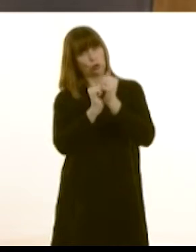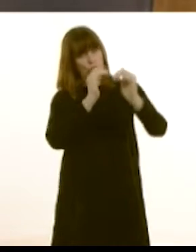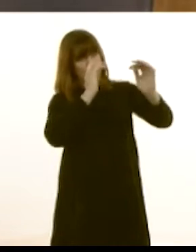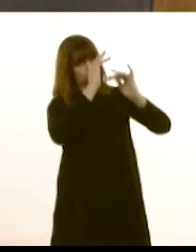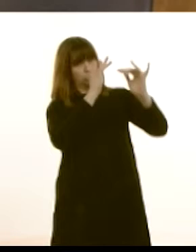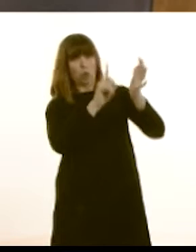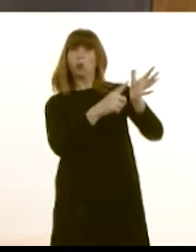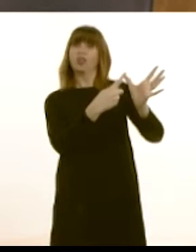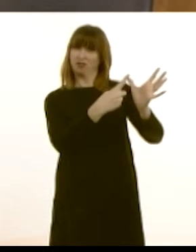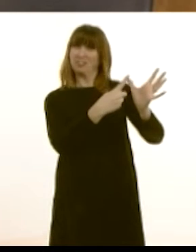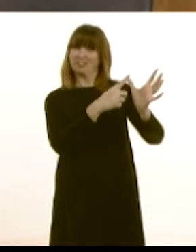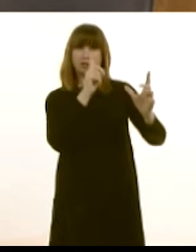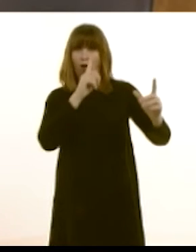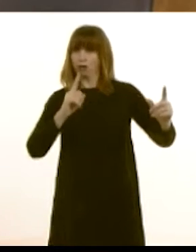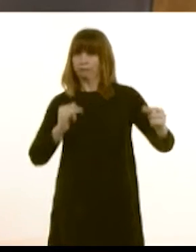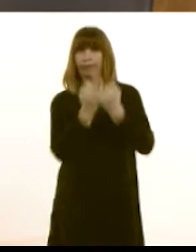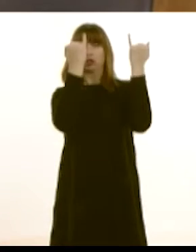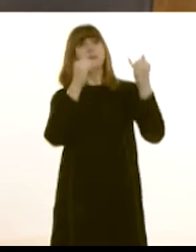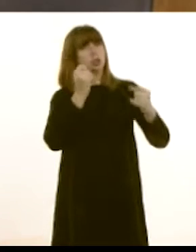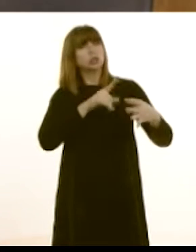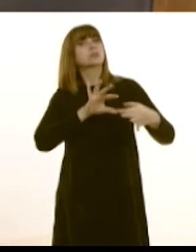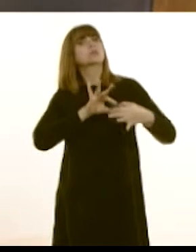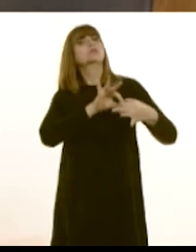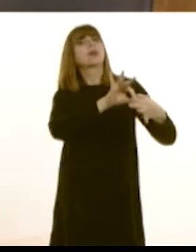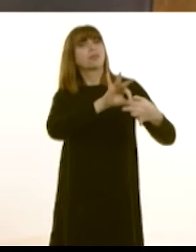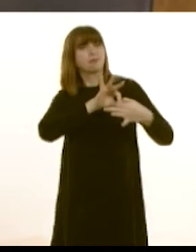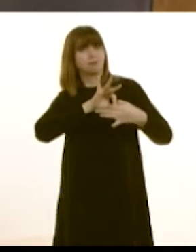course Iíd expect businesses and local authorities to work together, as weíve seen in other